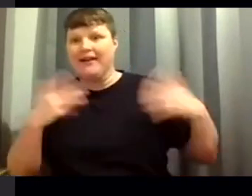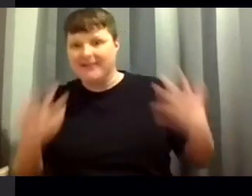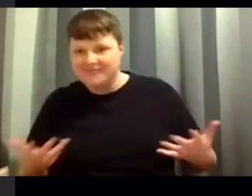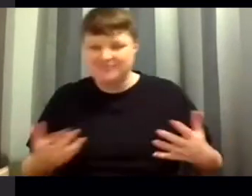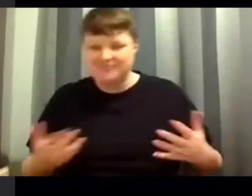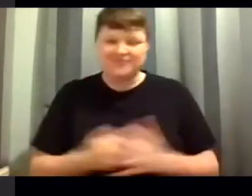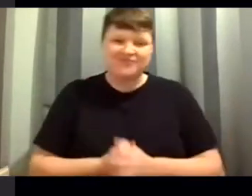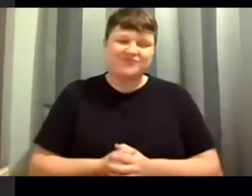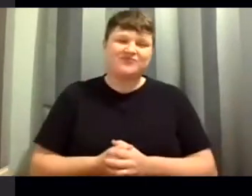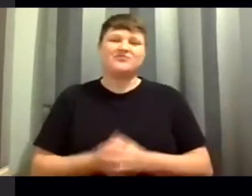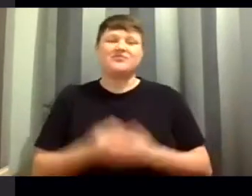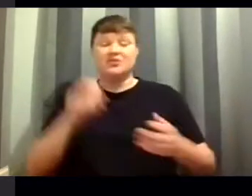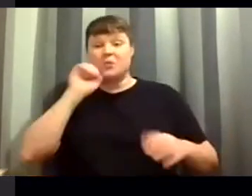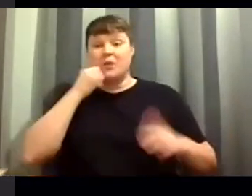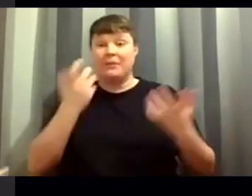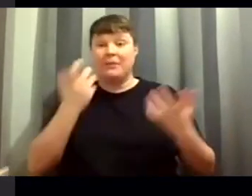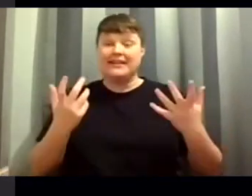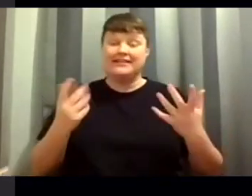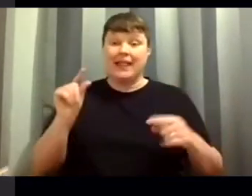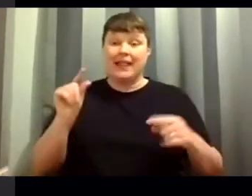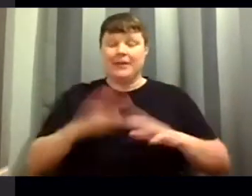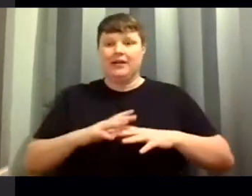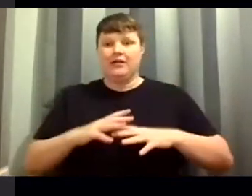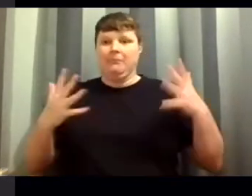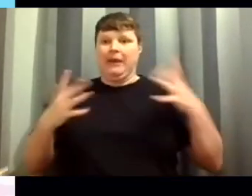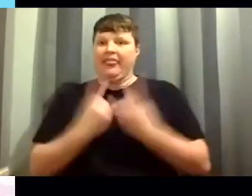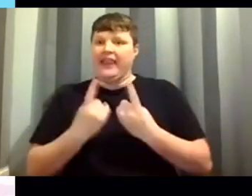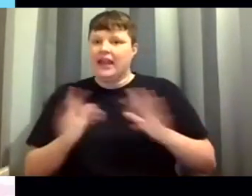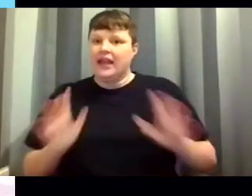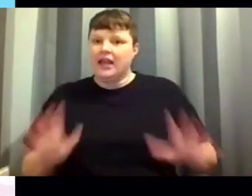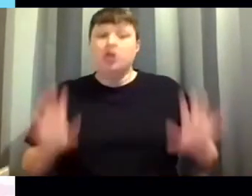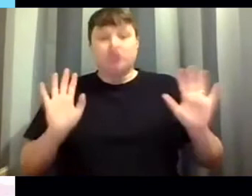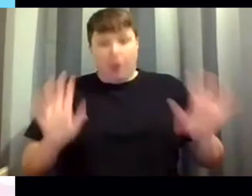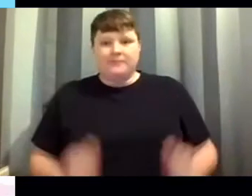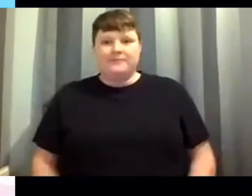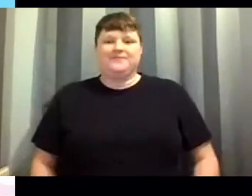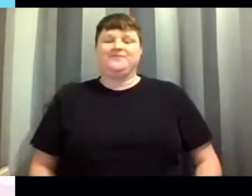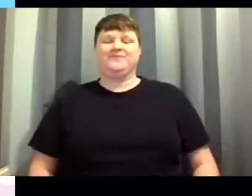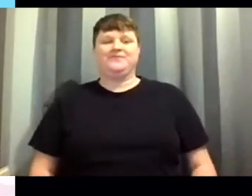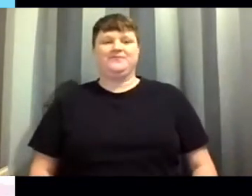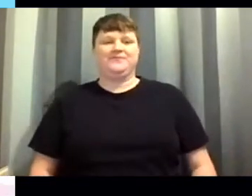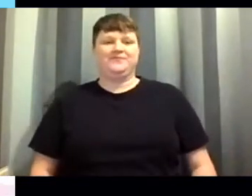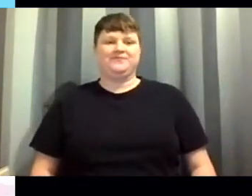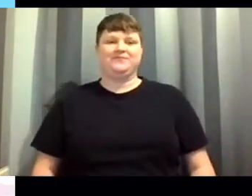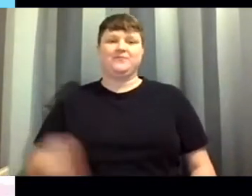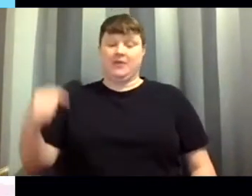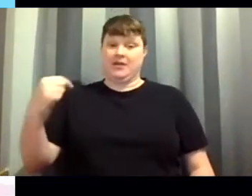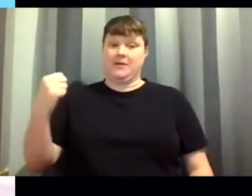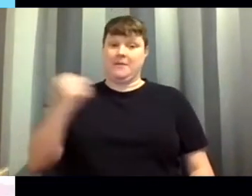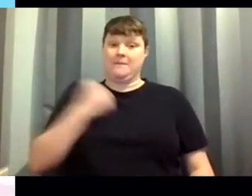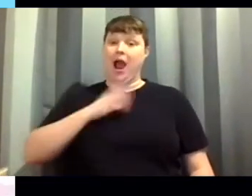be quite a thing). So, anyway...here goes! So my social transition goes public as of now.